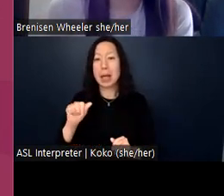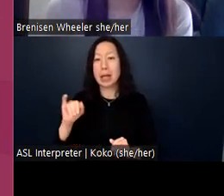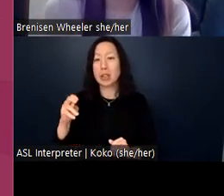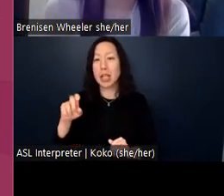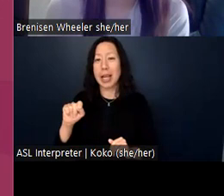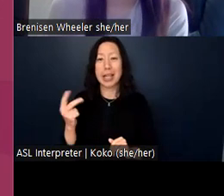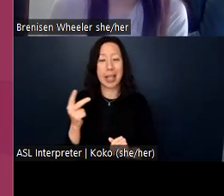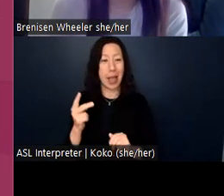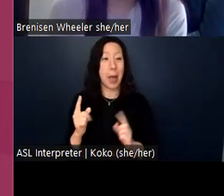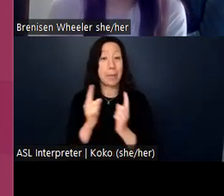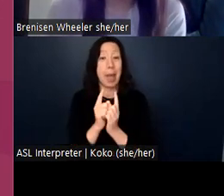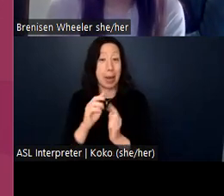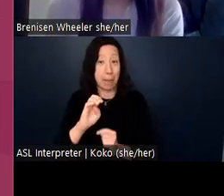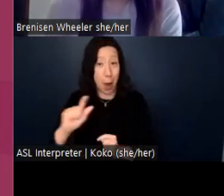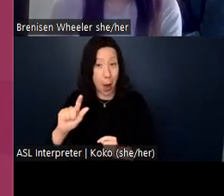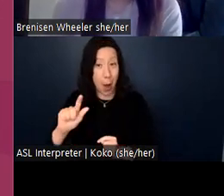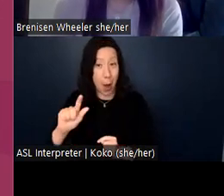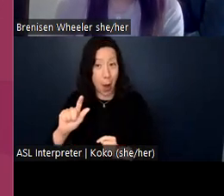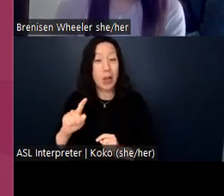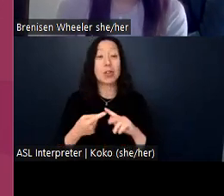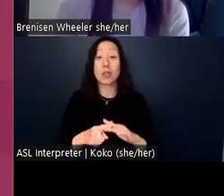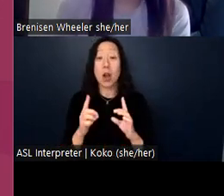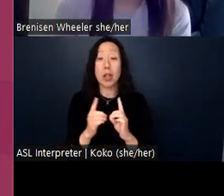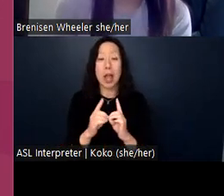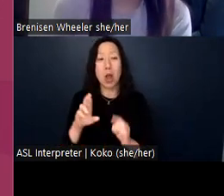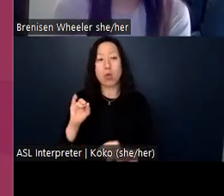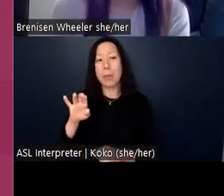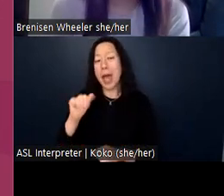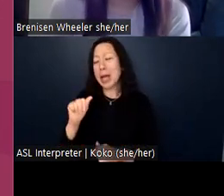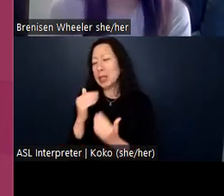dating, Rebecca was very sweet over time. 13:16:13 She pressed, started putting Janet